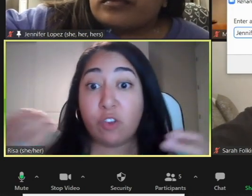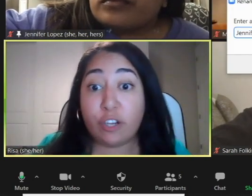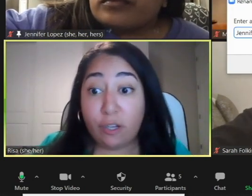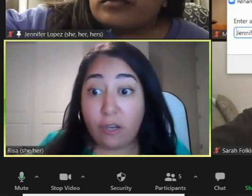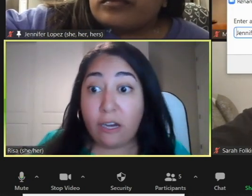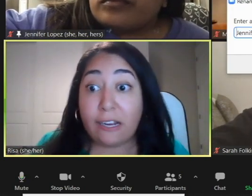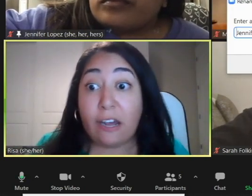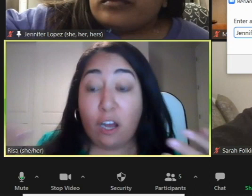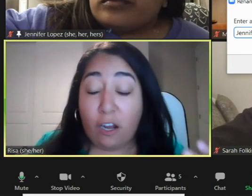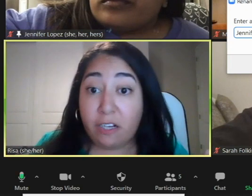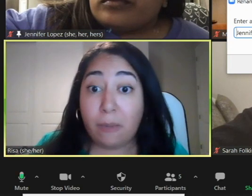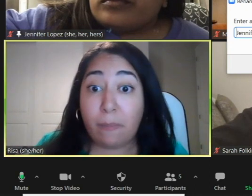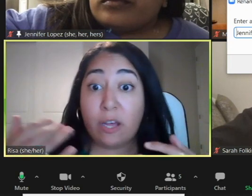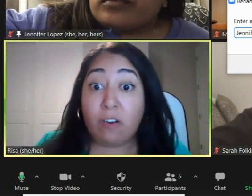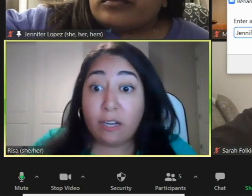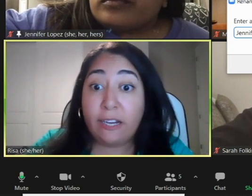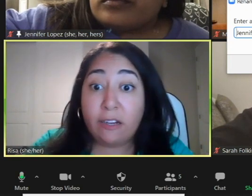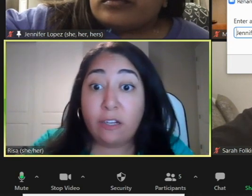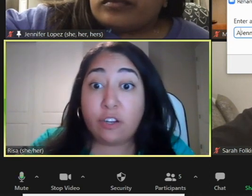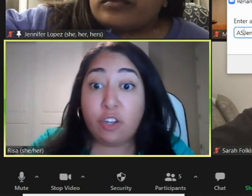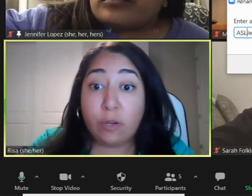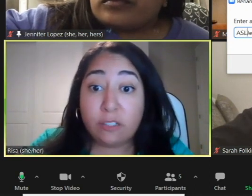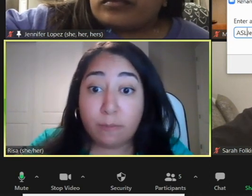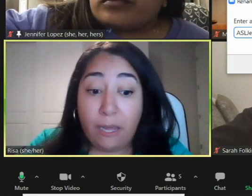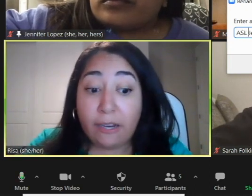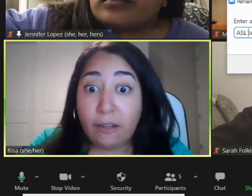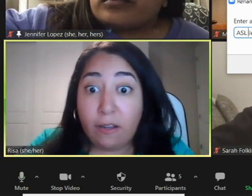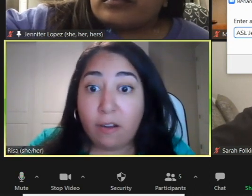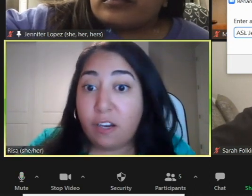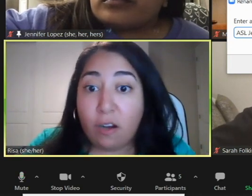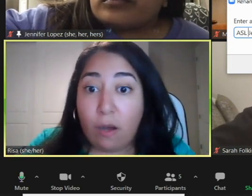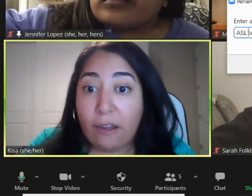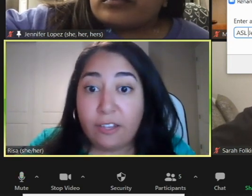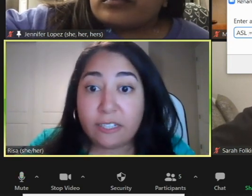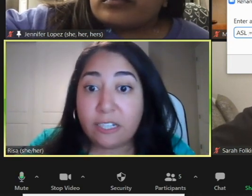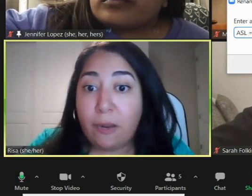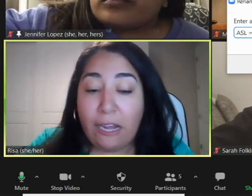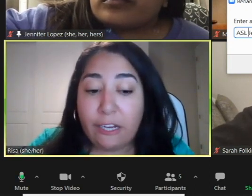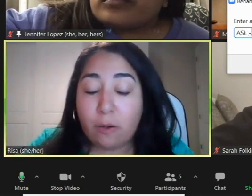If you're an audience member and looking, you can make, you know, this is something I do.